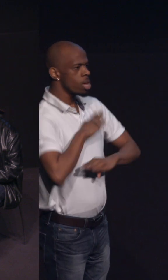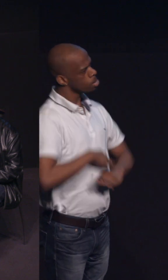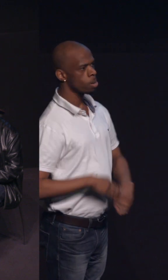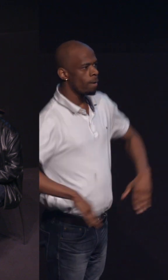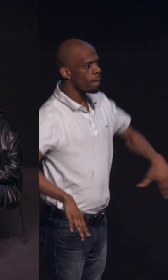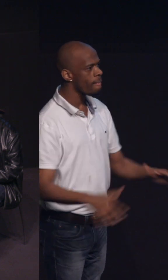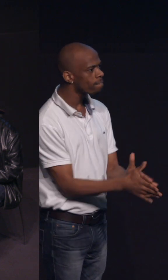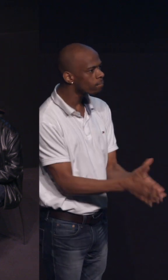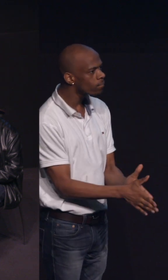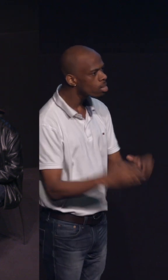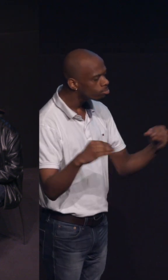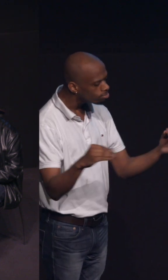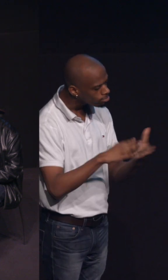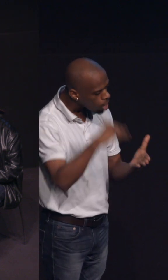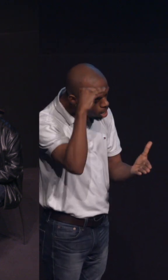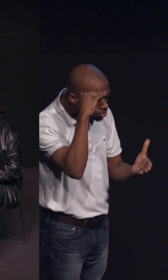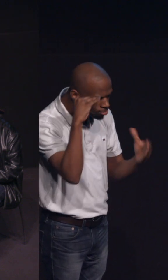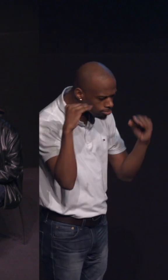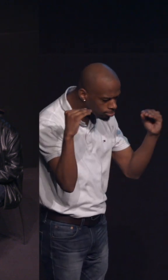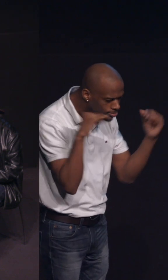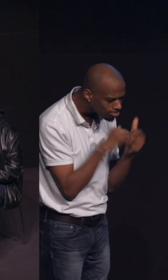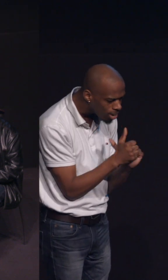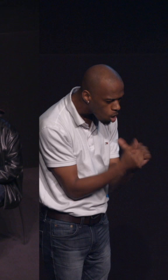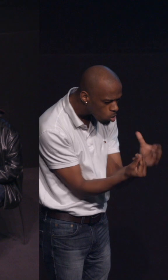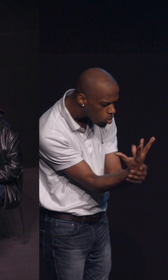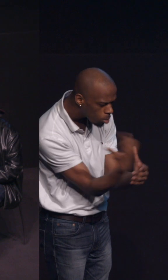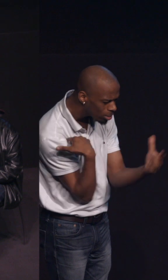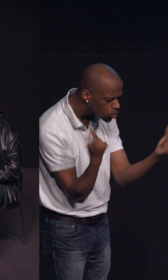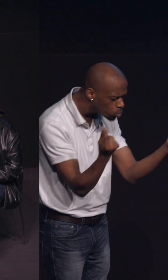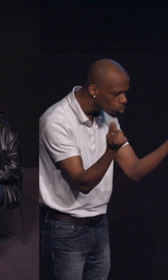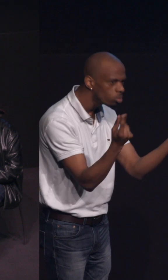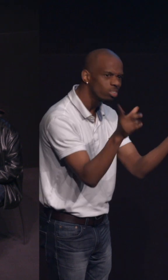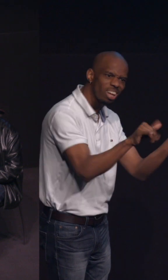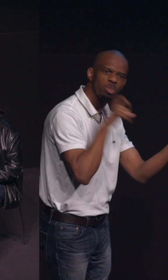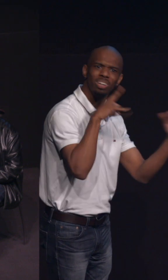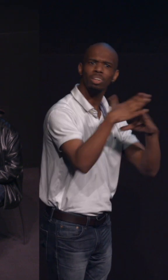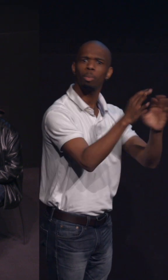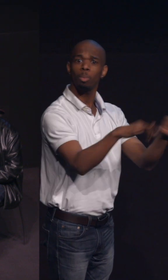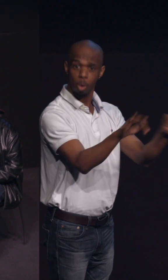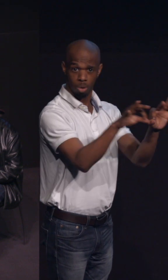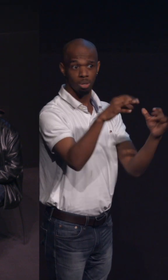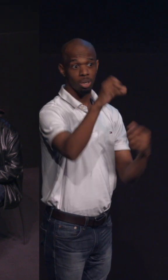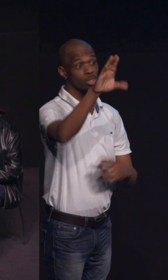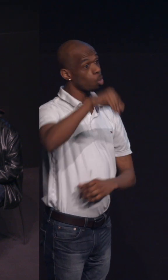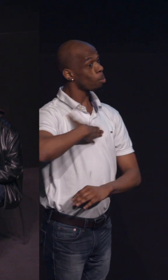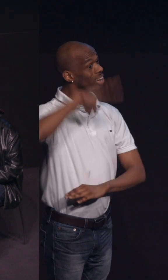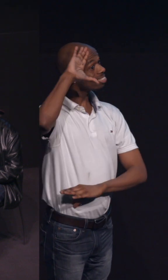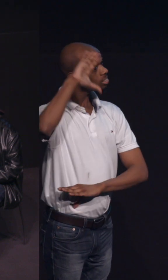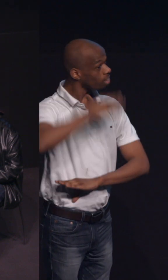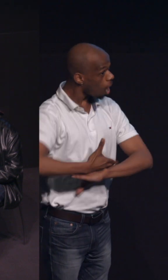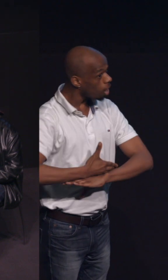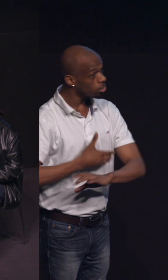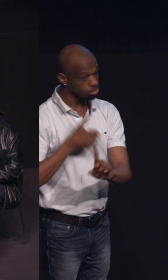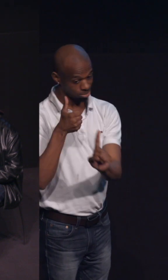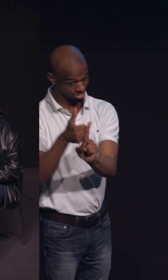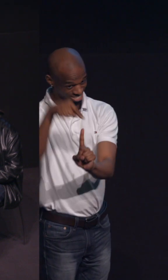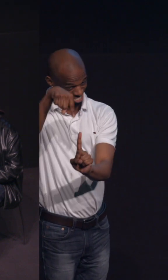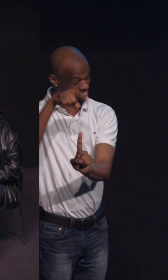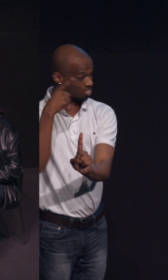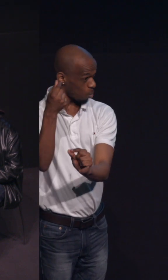My son, he basically protested the entire time we--